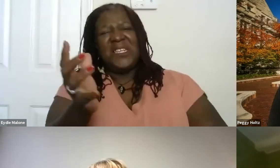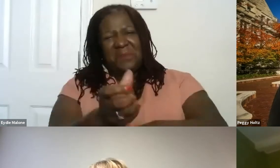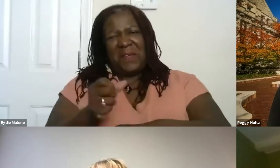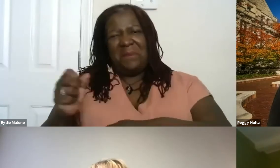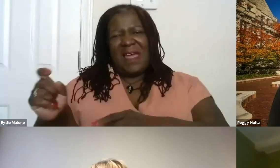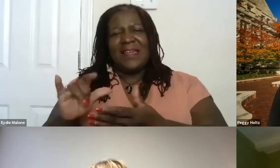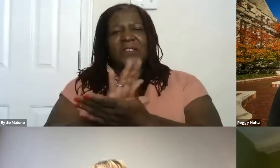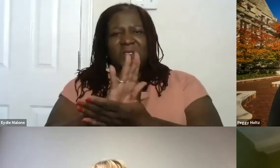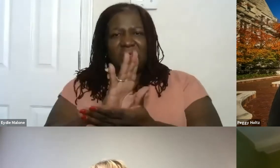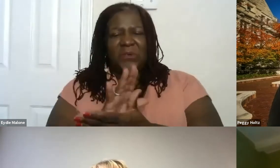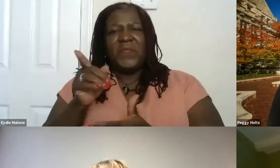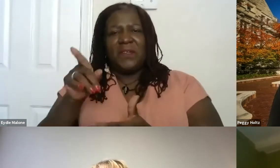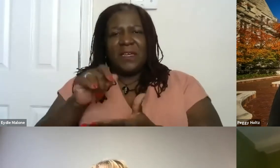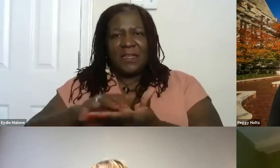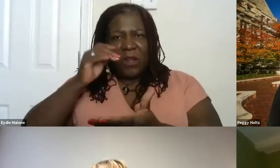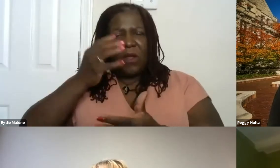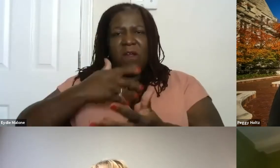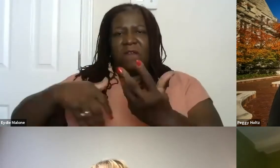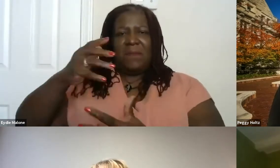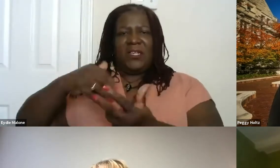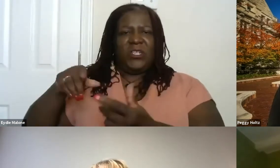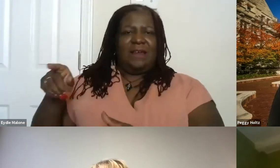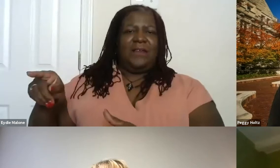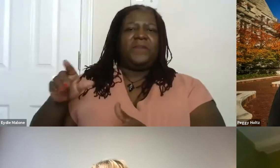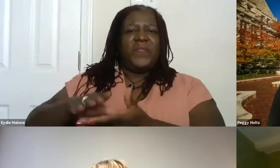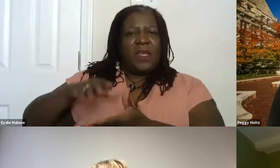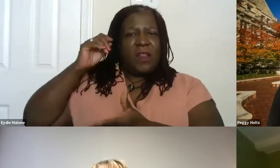need to learn from each other. And not have the fear that maybe our family had in the